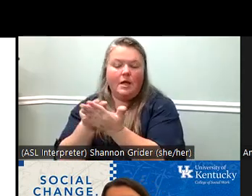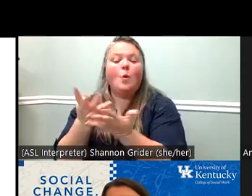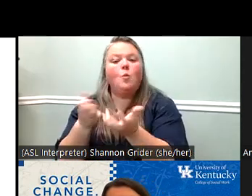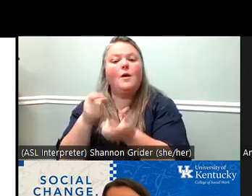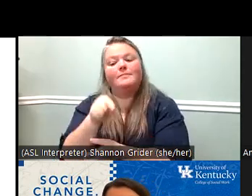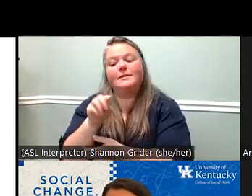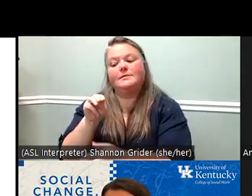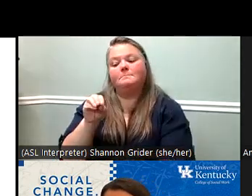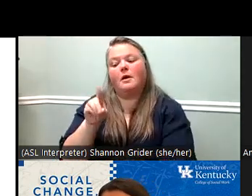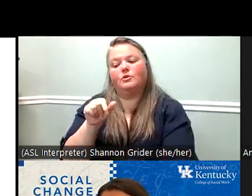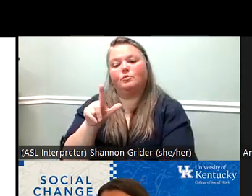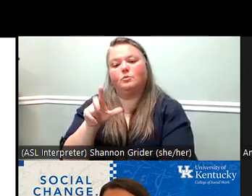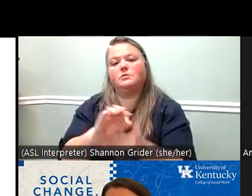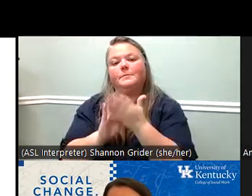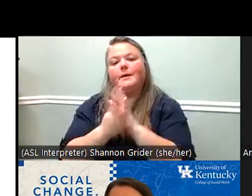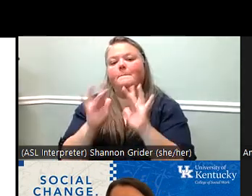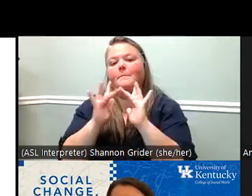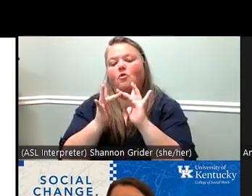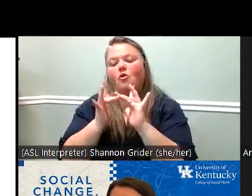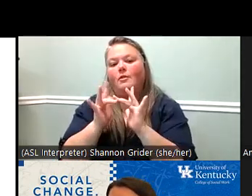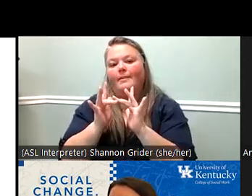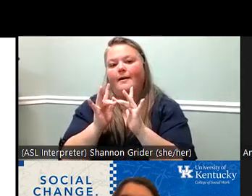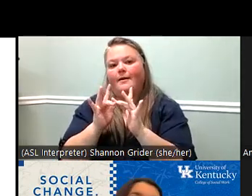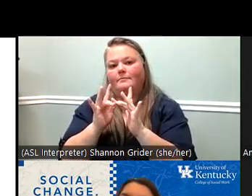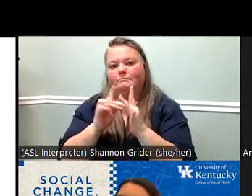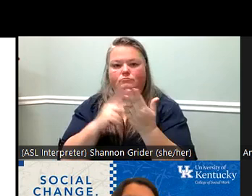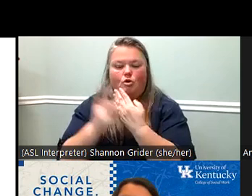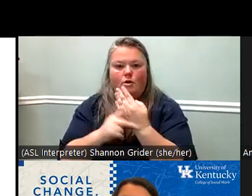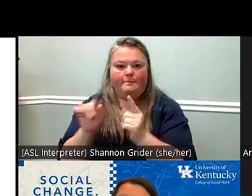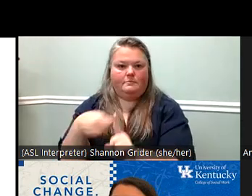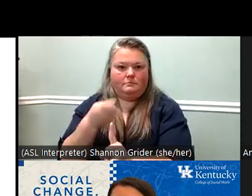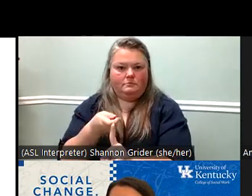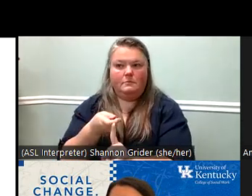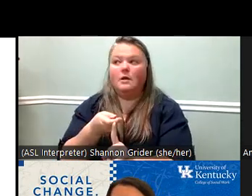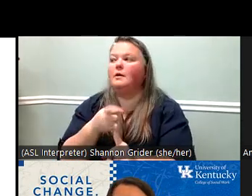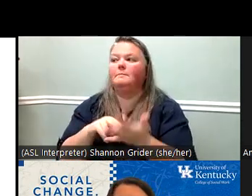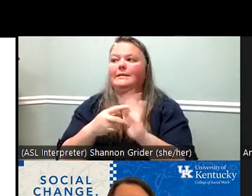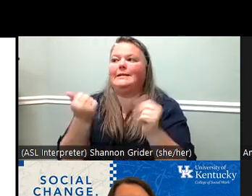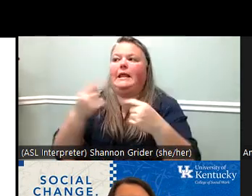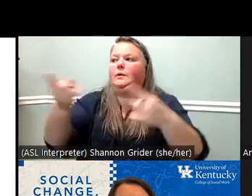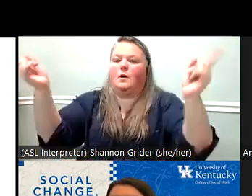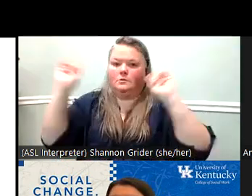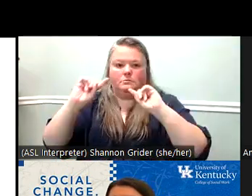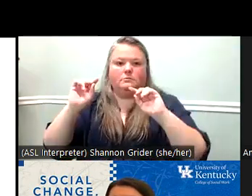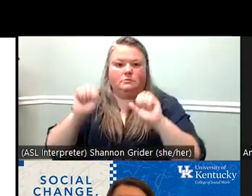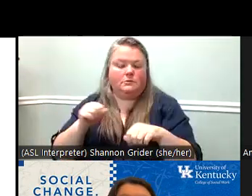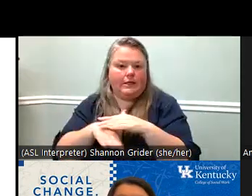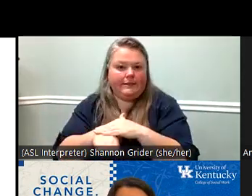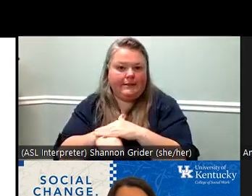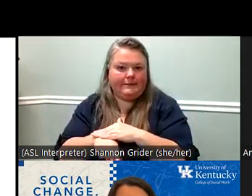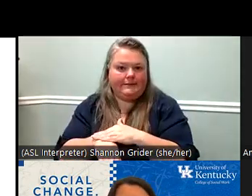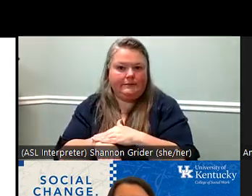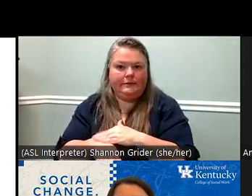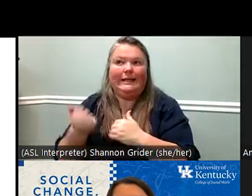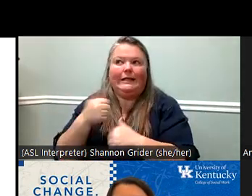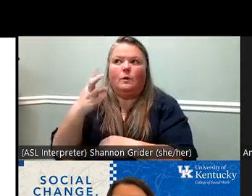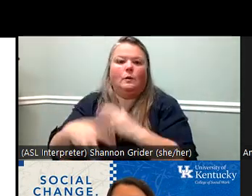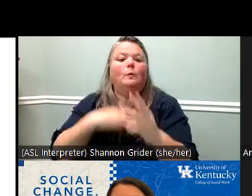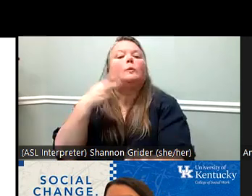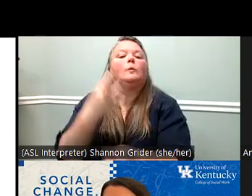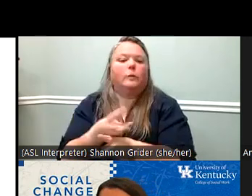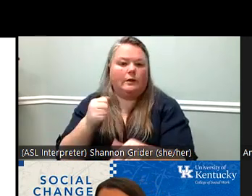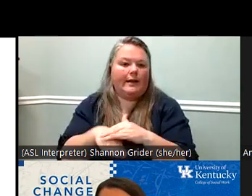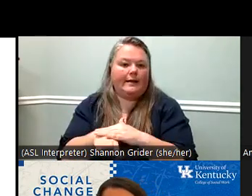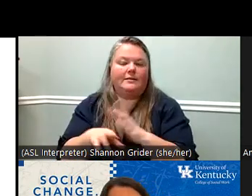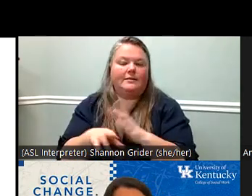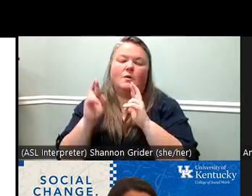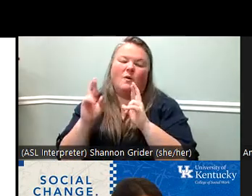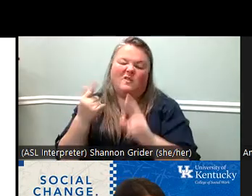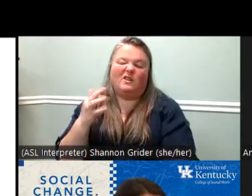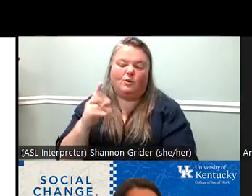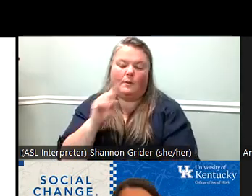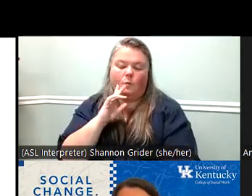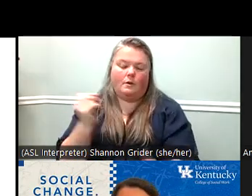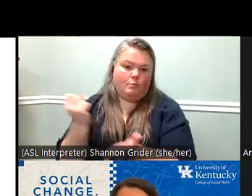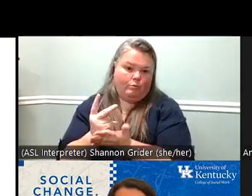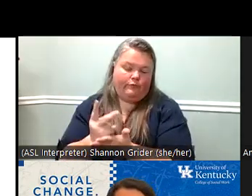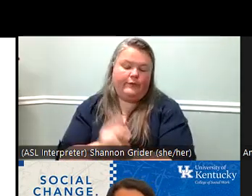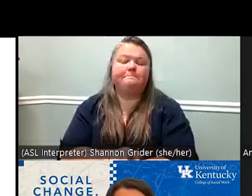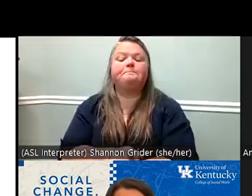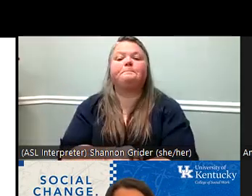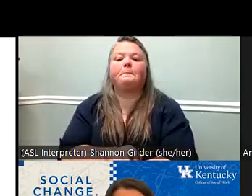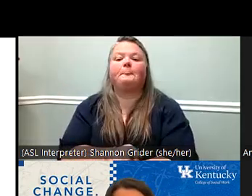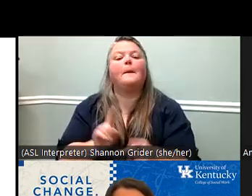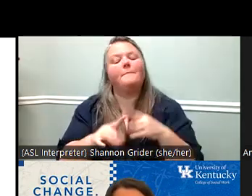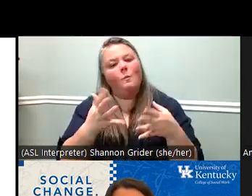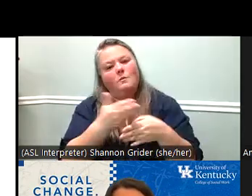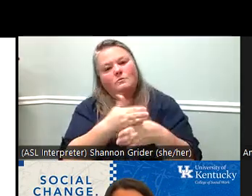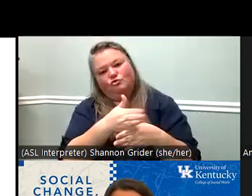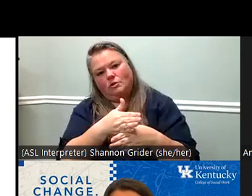IF THAT'S WHAT THEY NEED. SO WE'VE OFFERED THE CLASS THREE TIMES NOW, AND HAVE -- WE STARTED IN PERSON, BUT IT'S NOW ON ZOOM AND WE'RE CURRENTLY PURSUING A GRANT